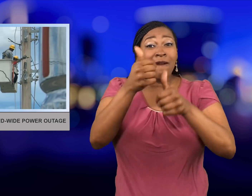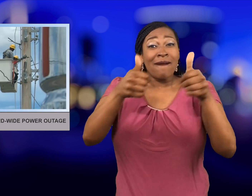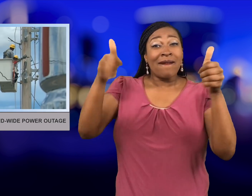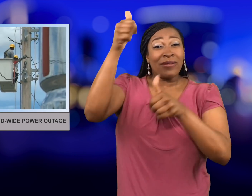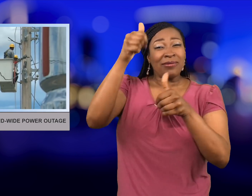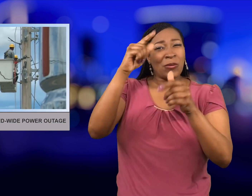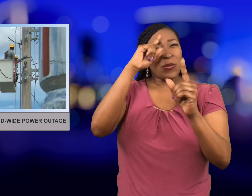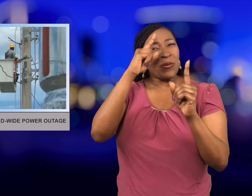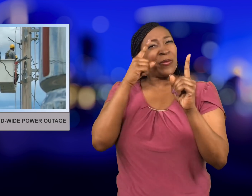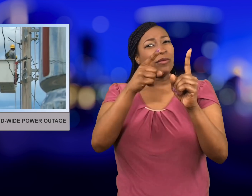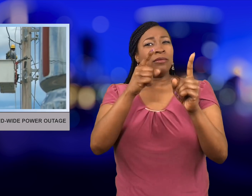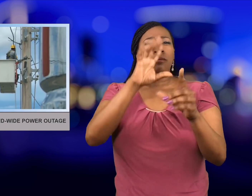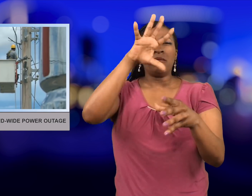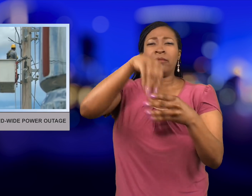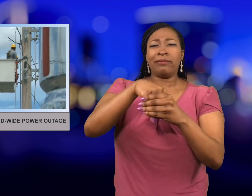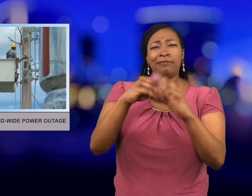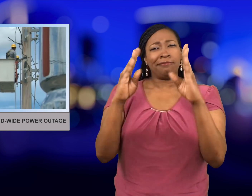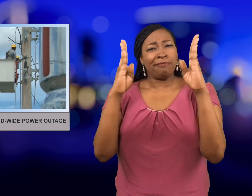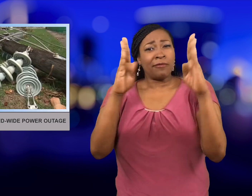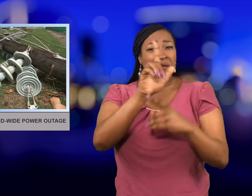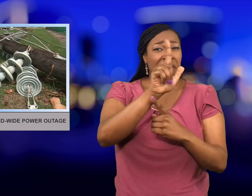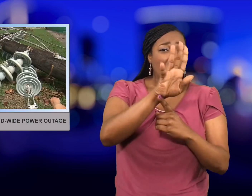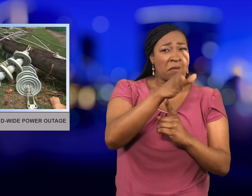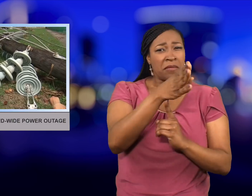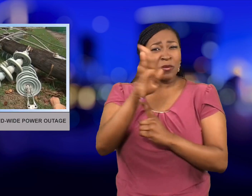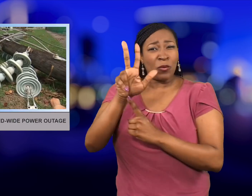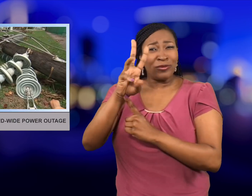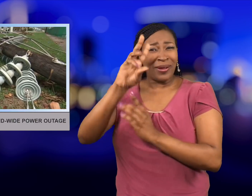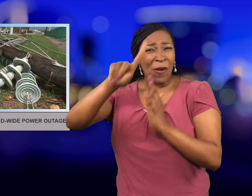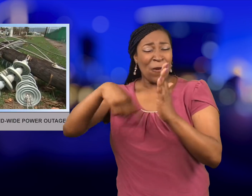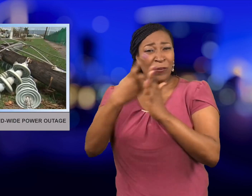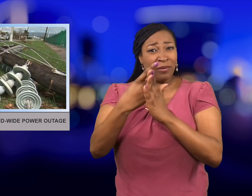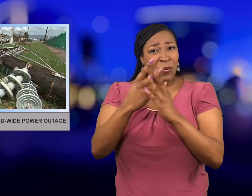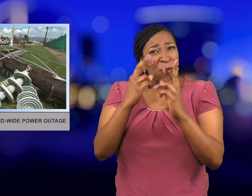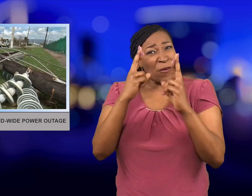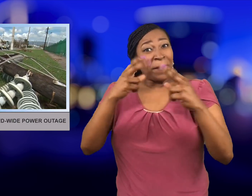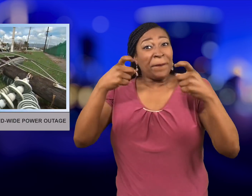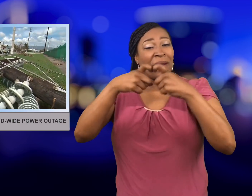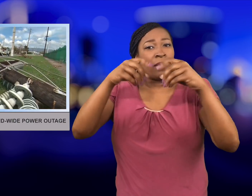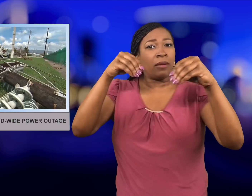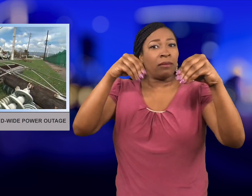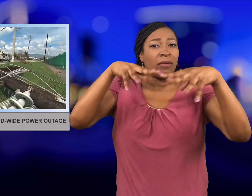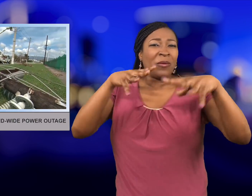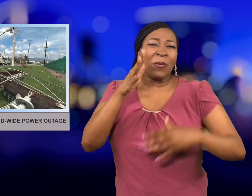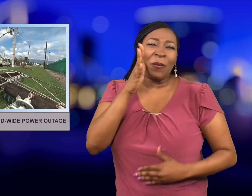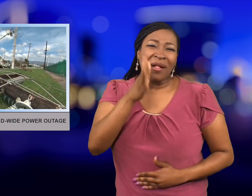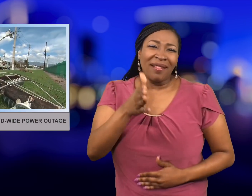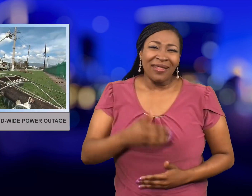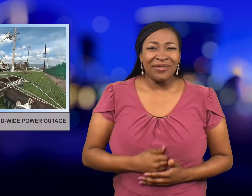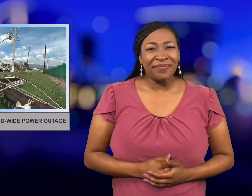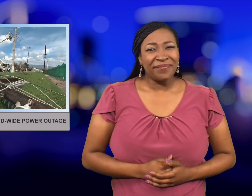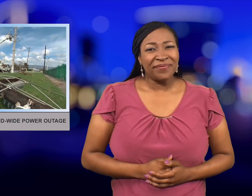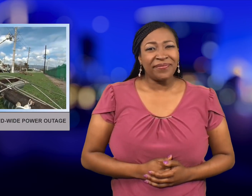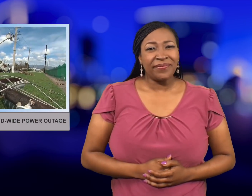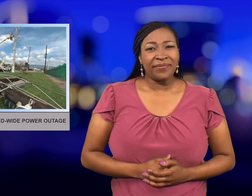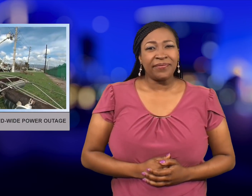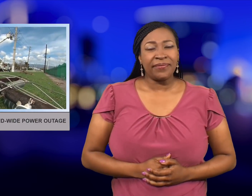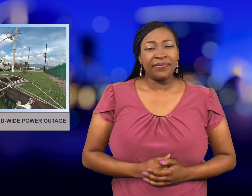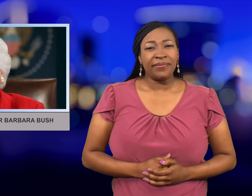Officials are hoping power will be restored within the next 24 to 36 hours.